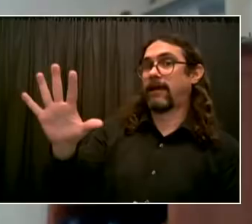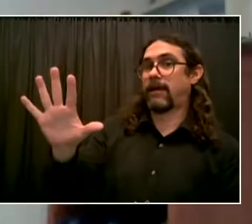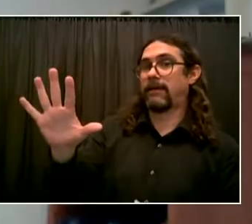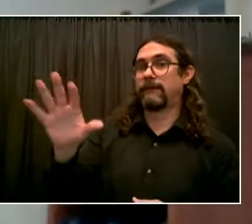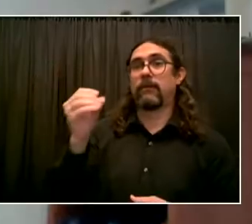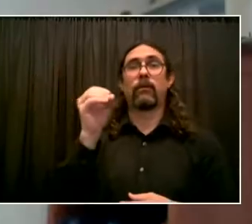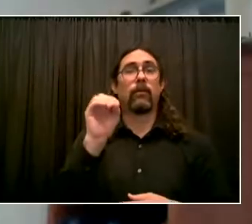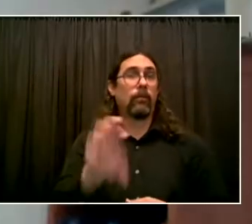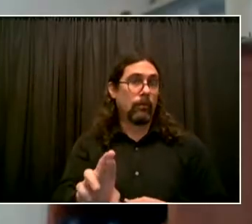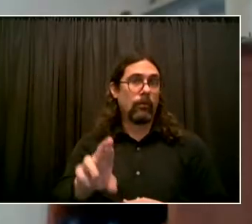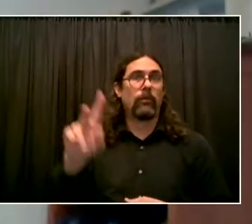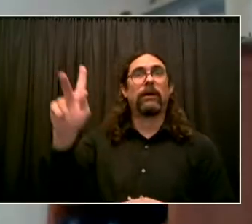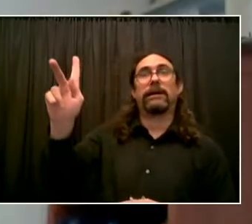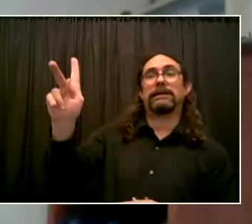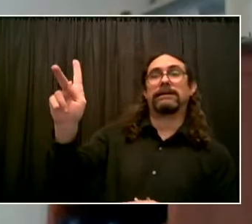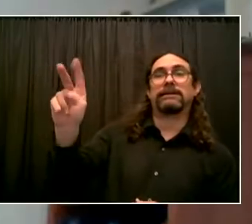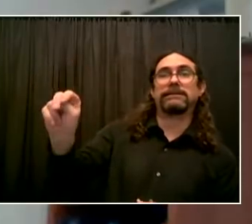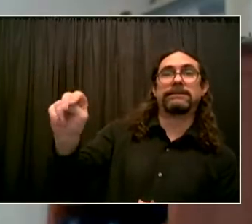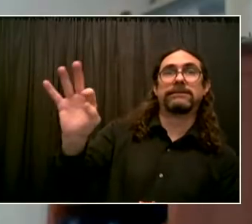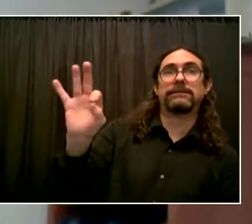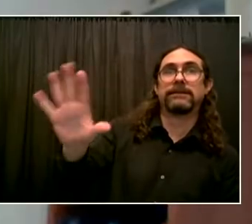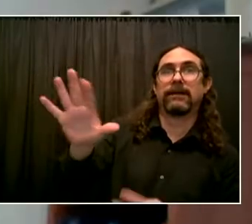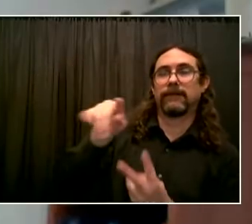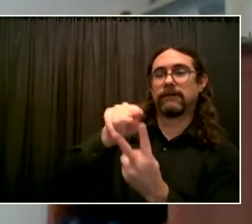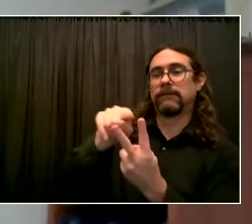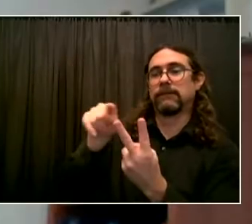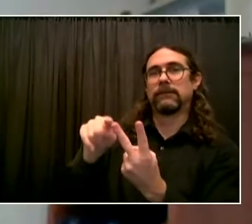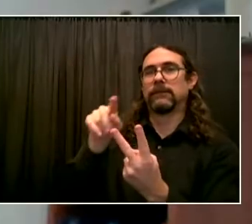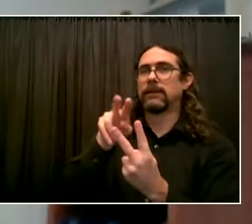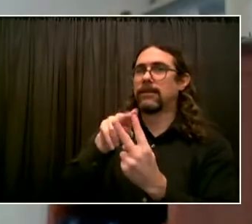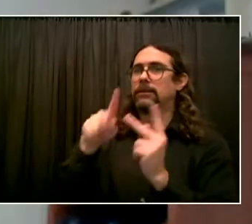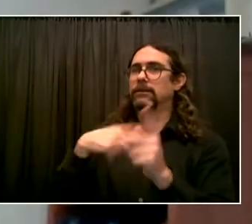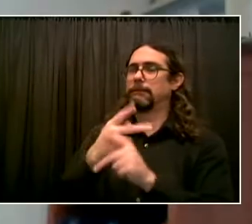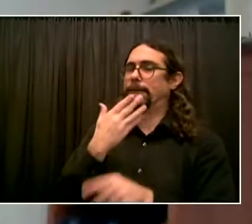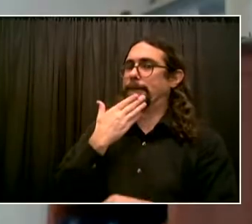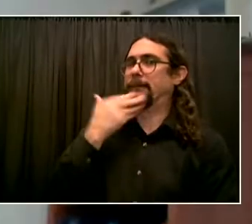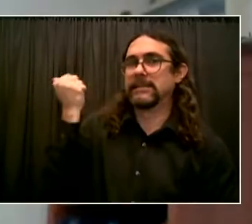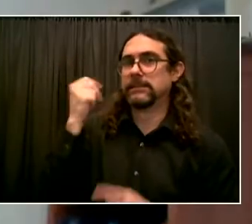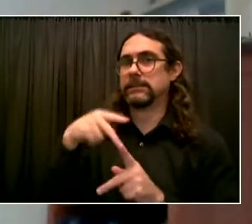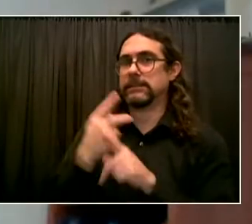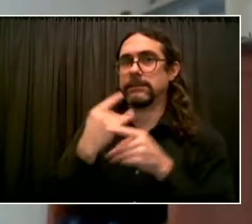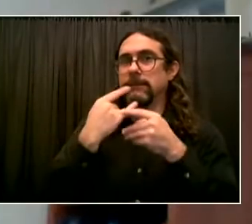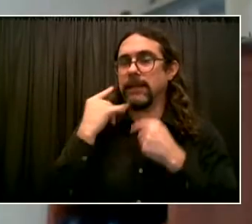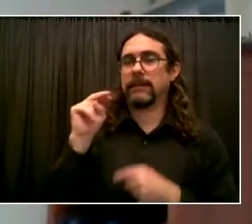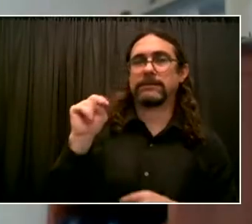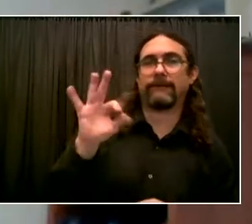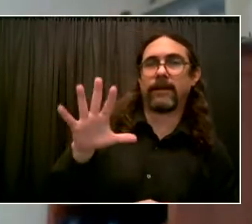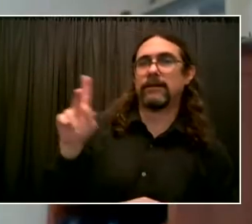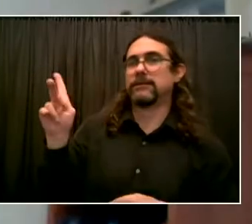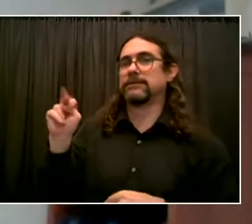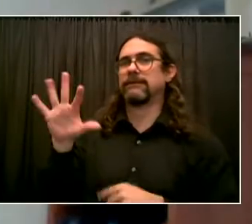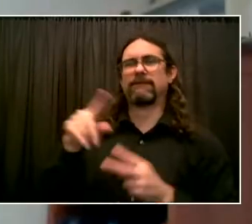KN95 MASKS THAT ARE NOT ABROGATED , VERY OOGD PROTECTION.